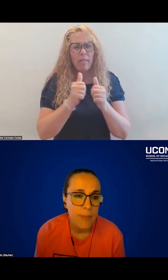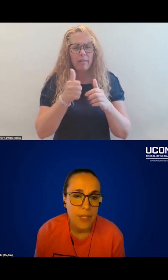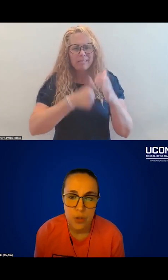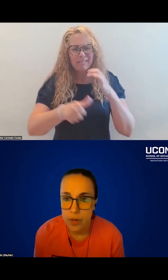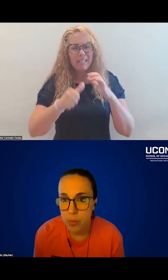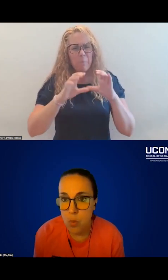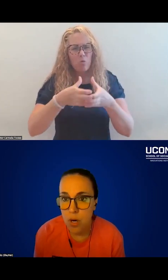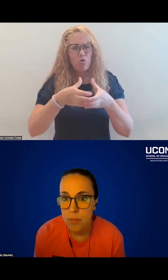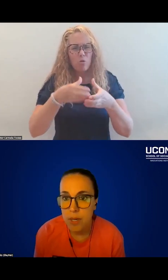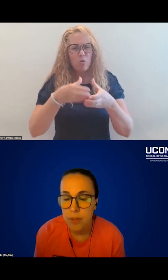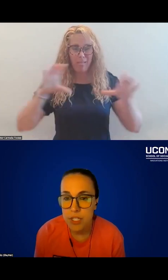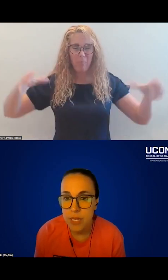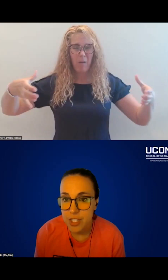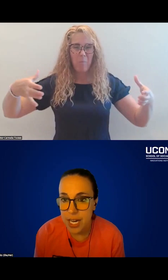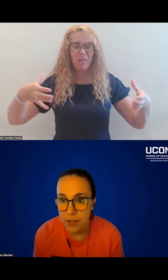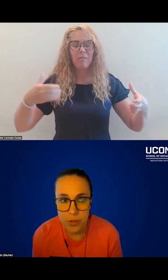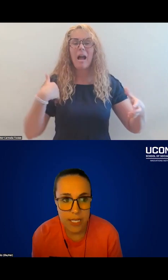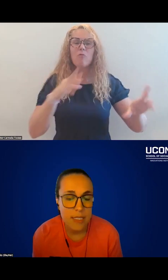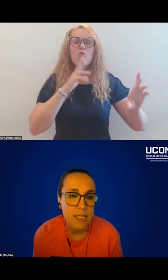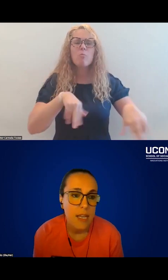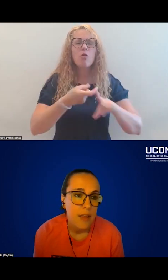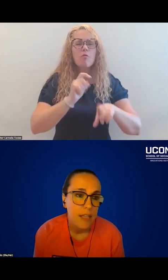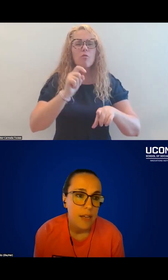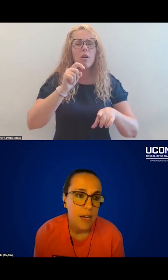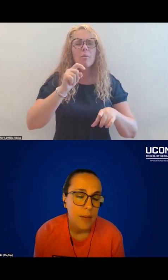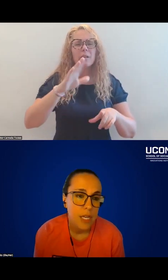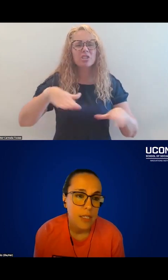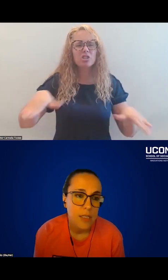THERE IS A GREAT REPORT PUBLISHED BY CHILD TRENDS THAT TALKS